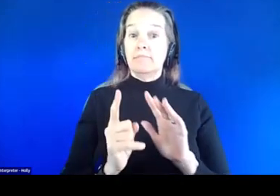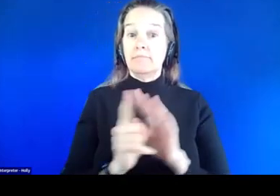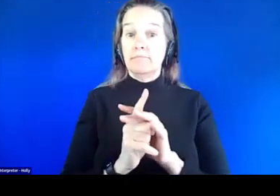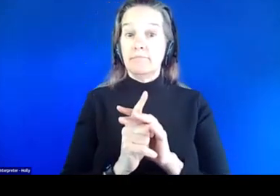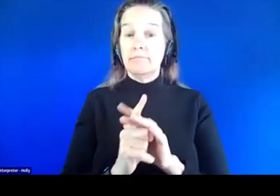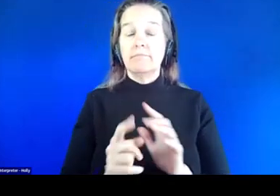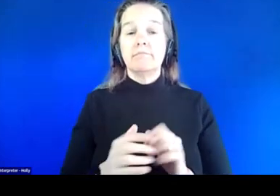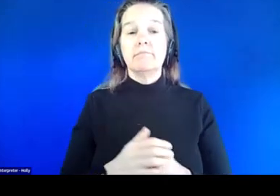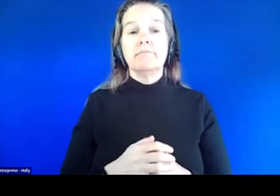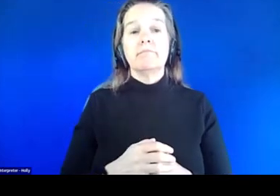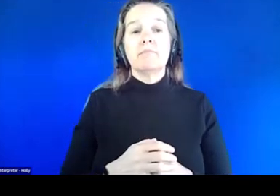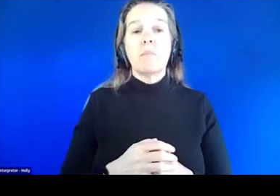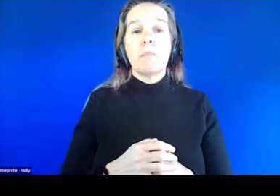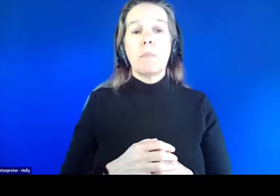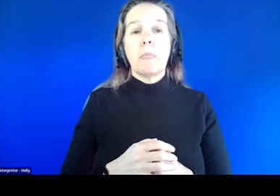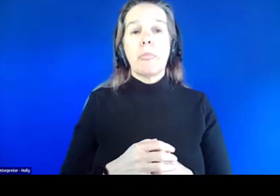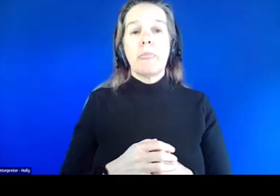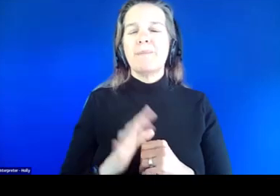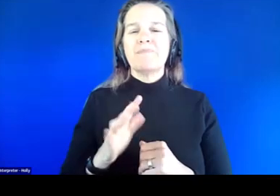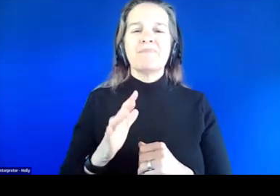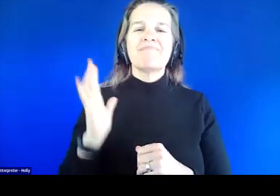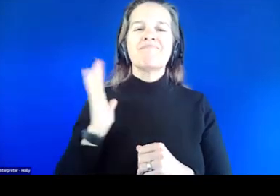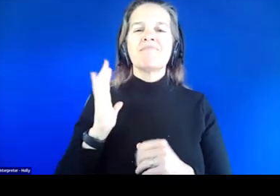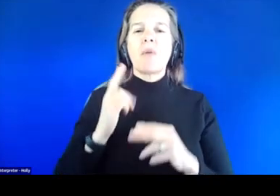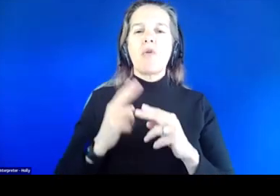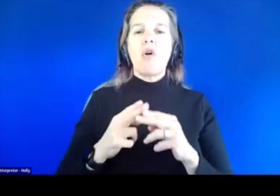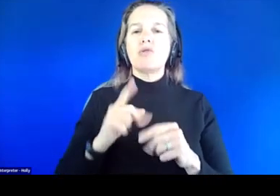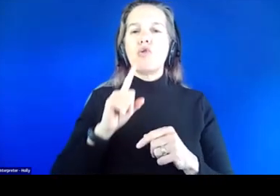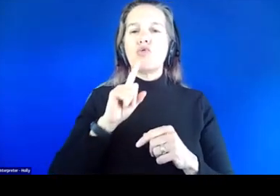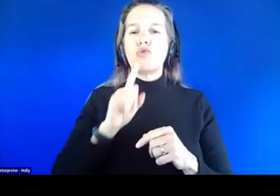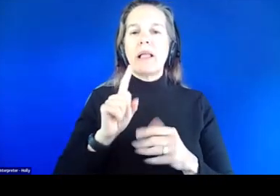they were called Real Choice Systems Change Grants,